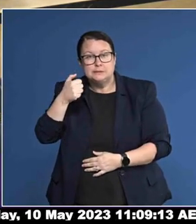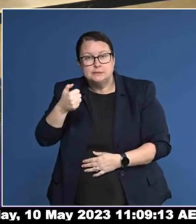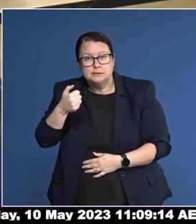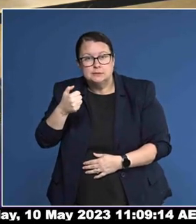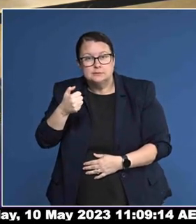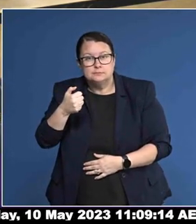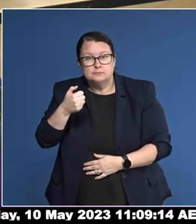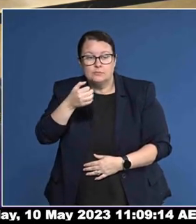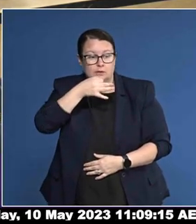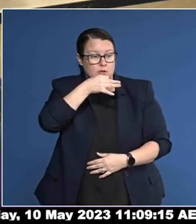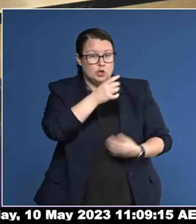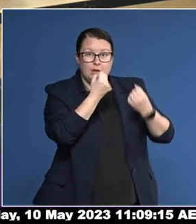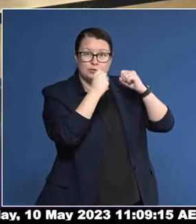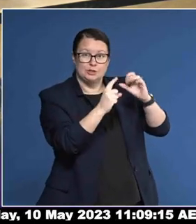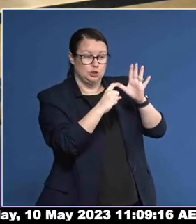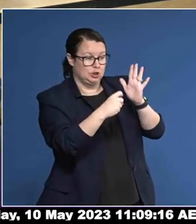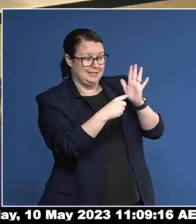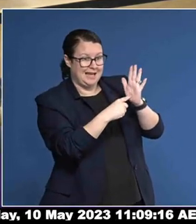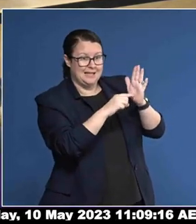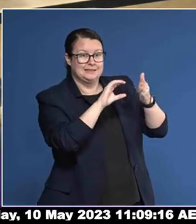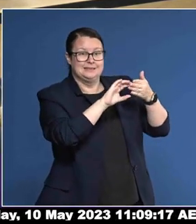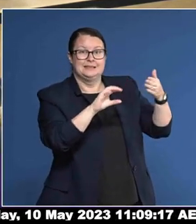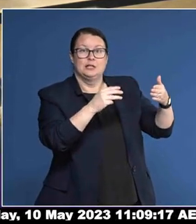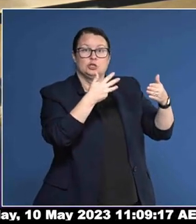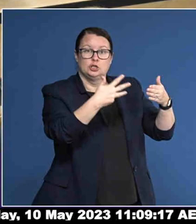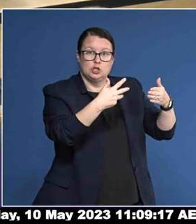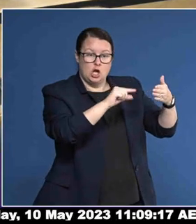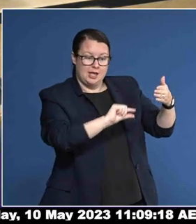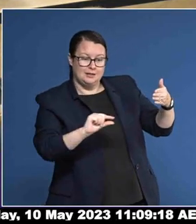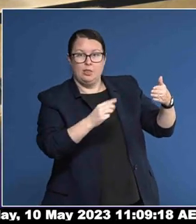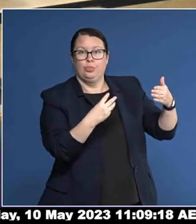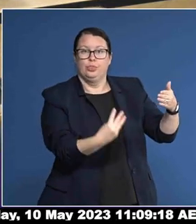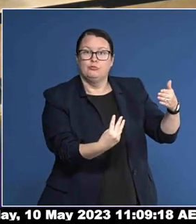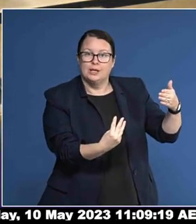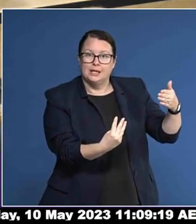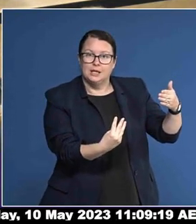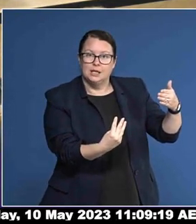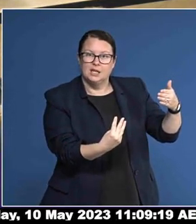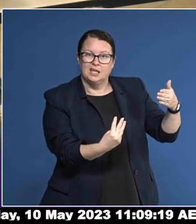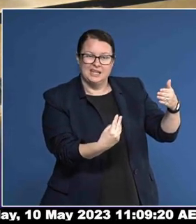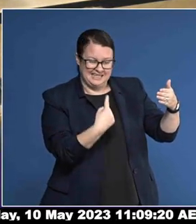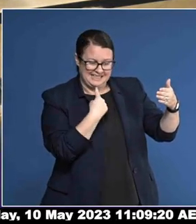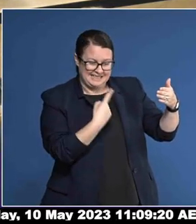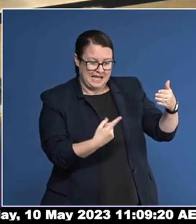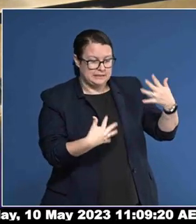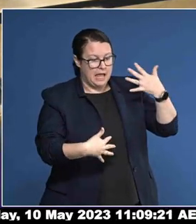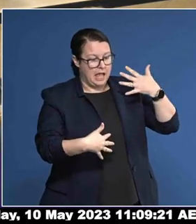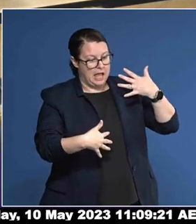at section 9 sub-section (3) noted or stated that harm can be caused by: